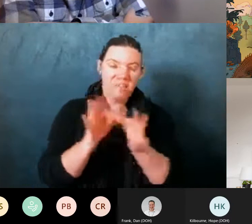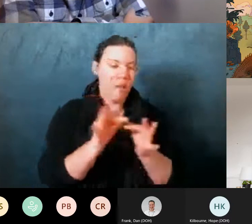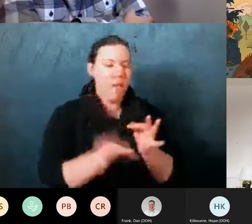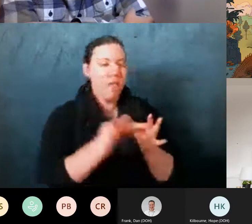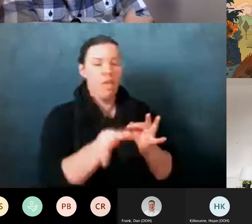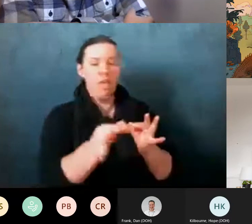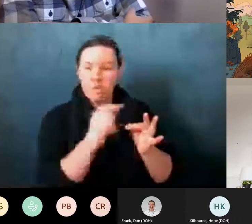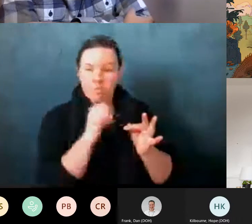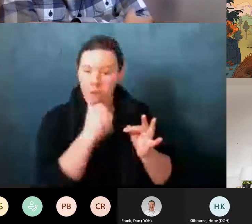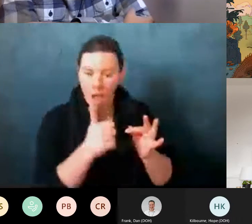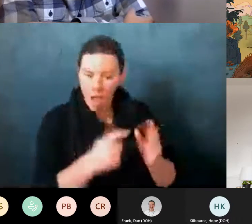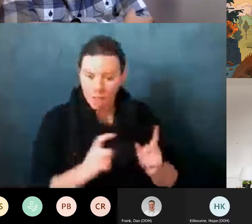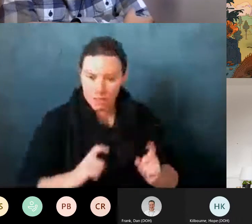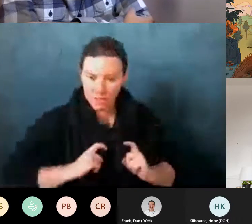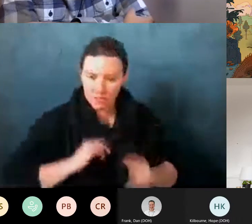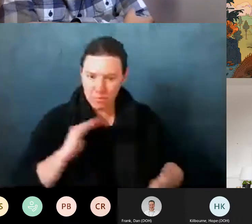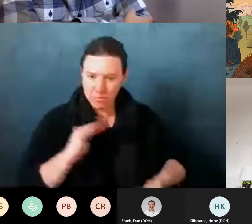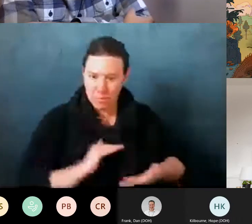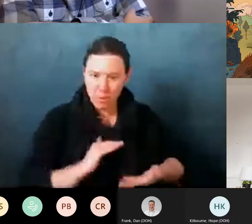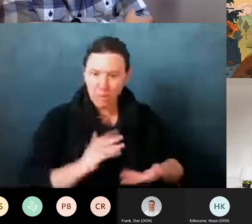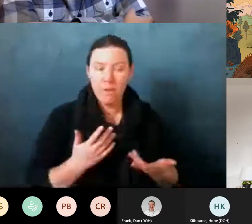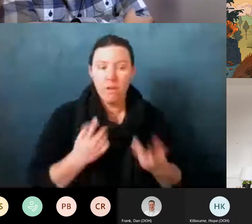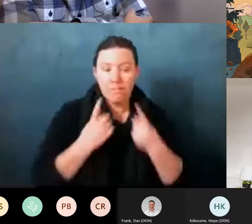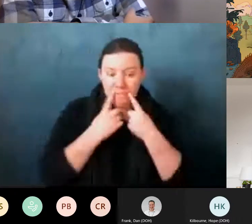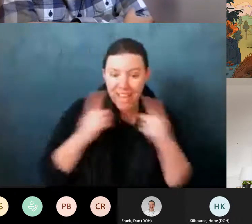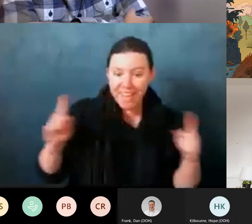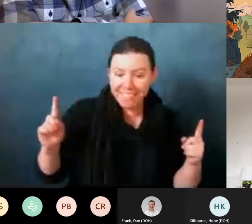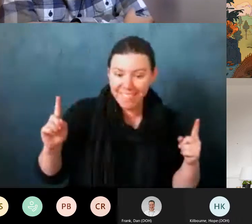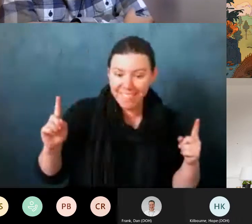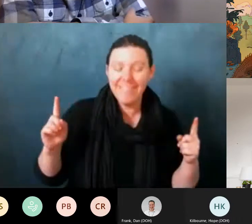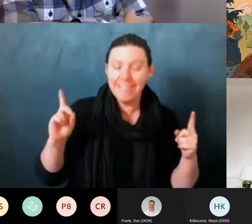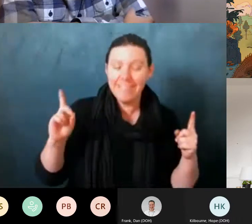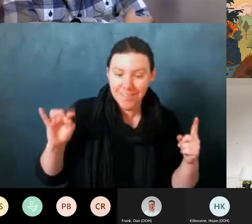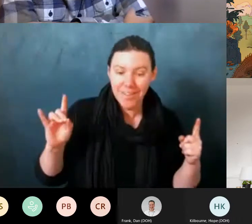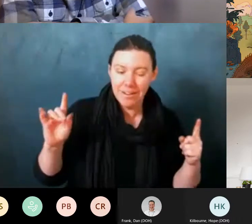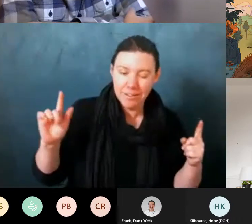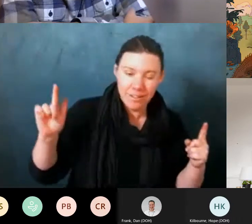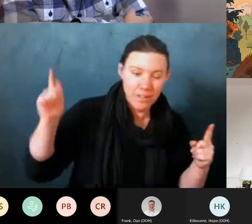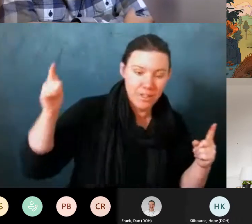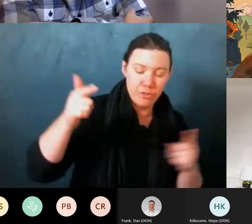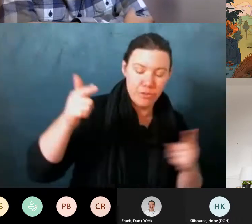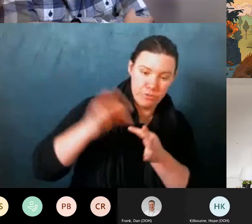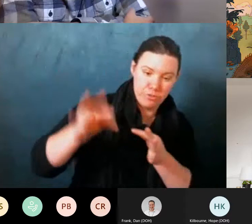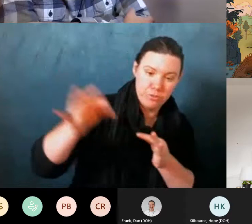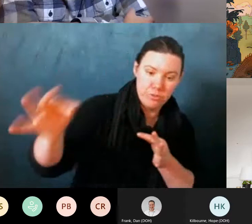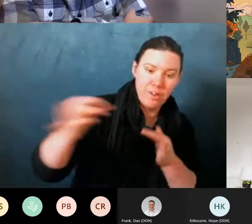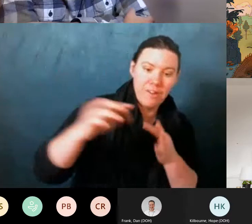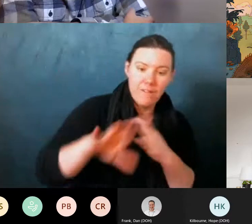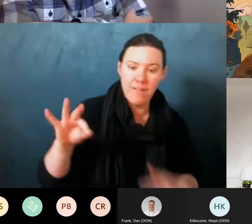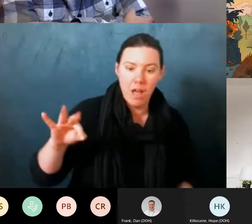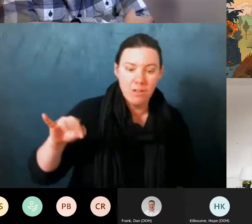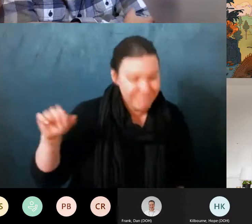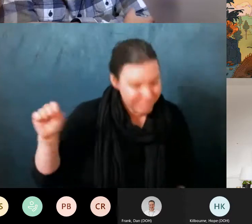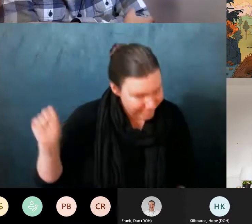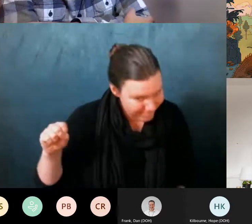and I had to have a bilateral mastectomy and I could have had, had I waited or had I not insisted,